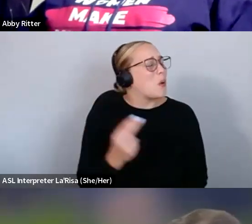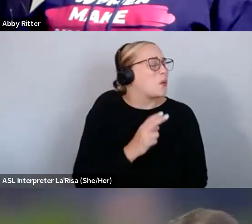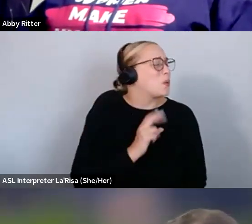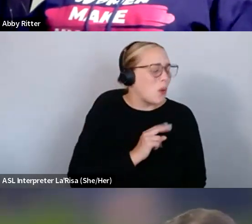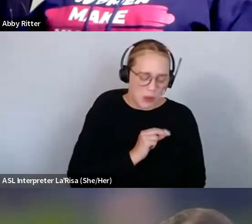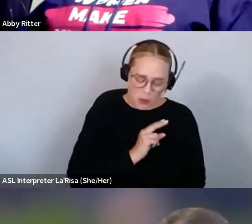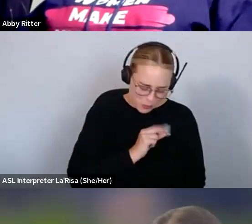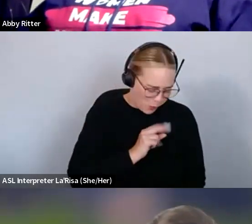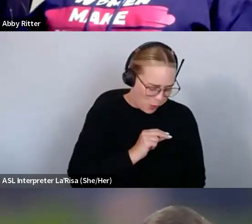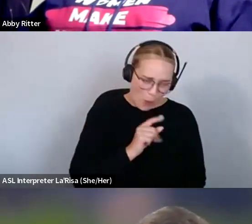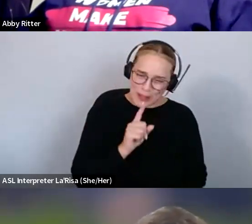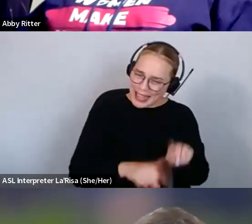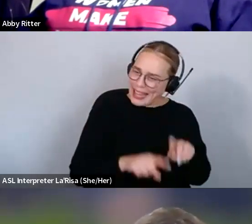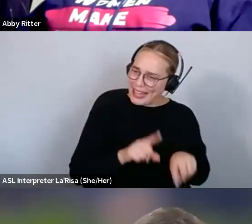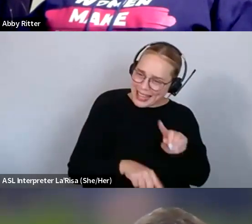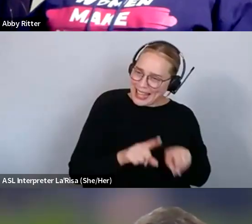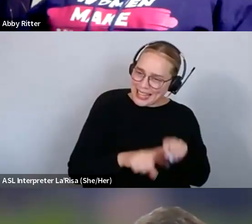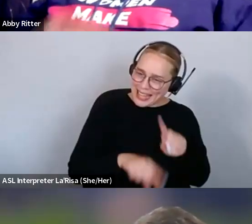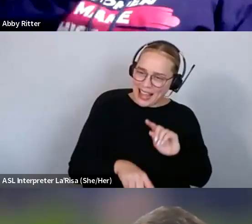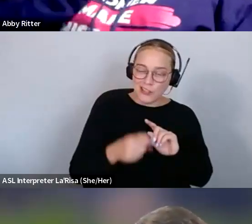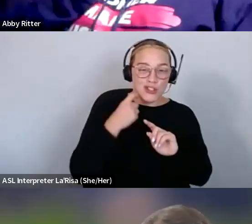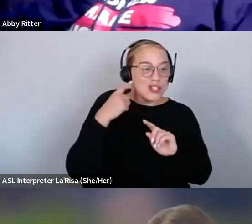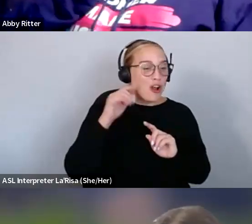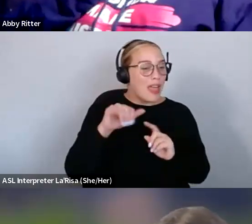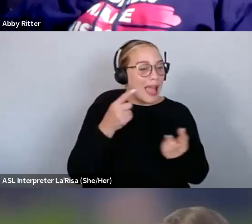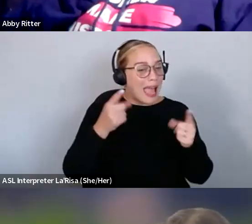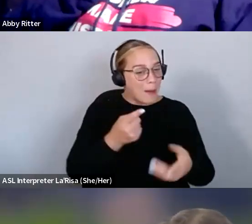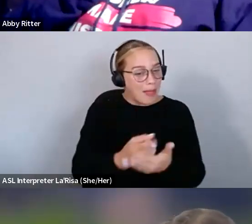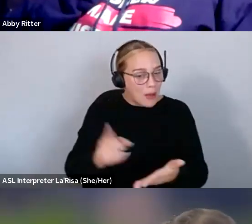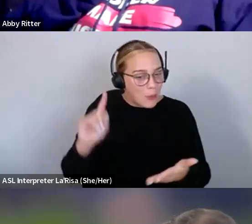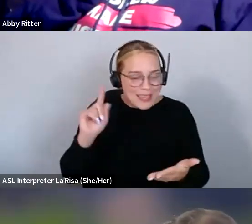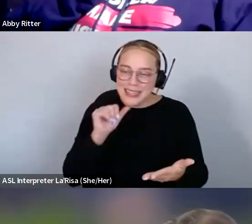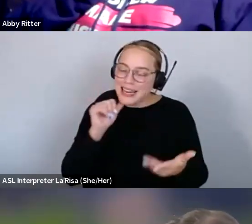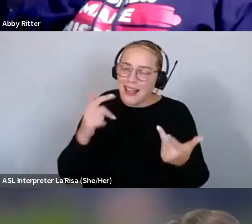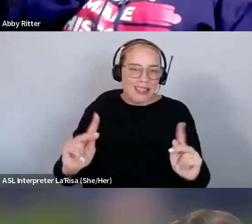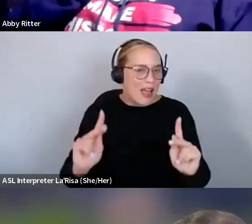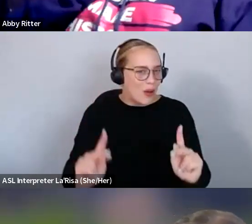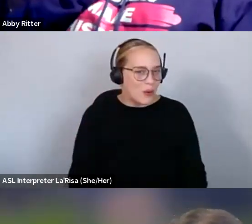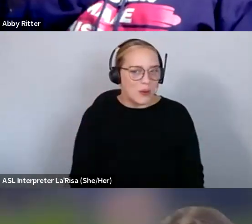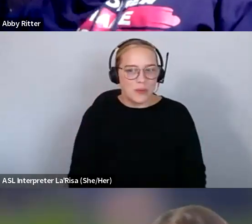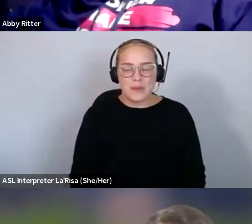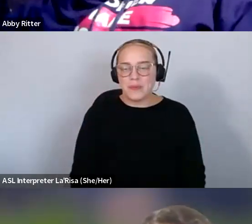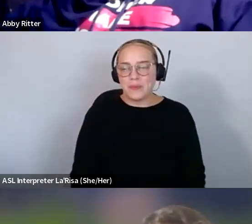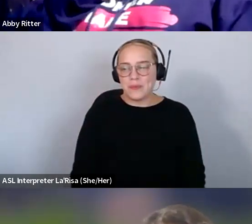them with us. I was like, no, no, no. It still happens and it was